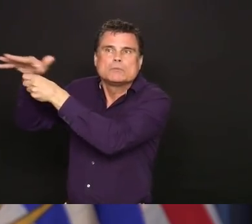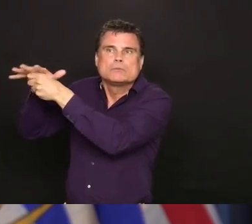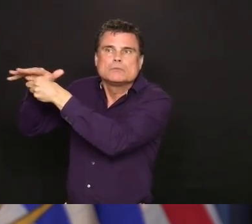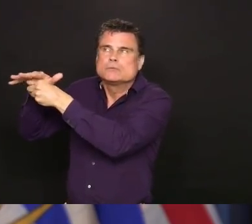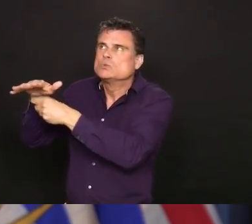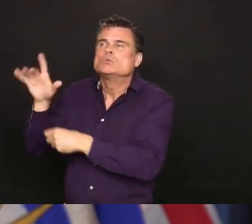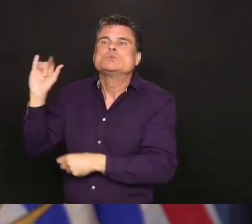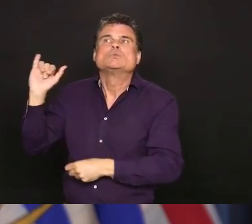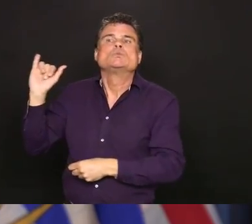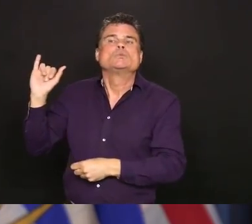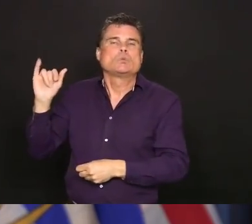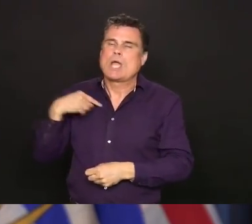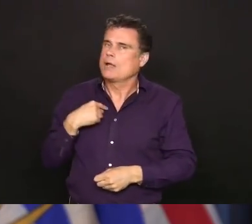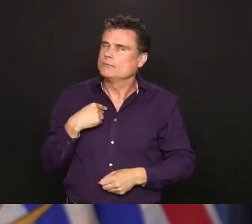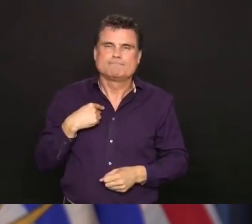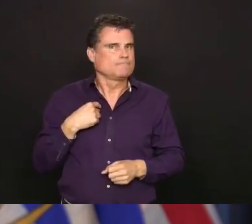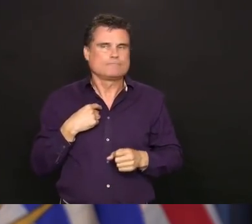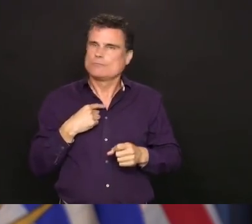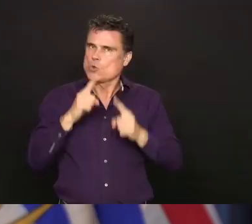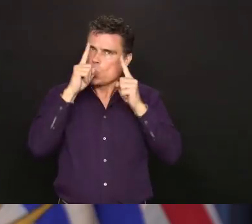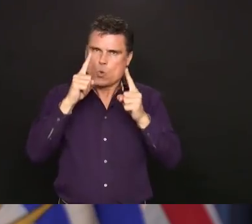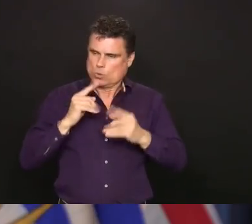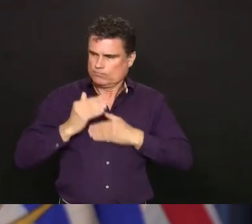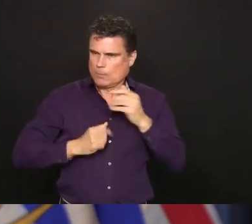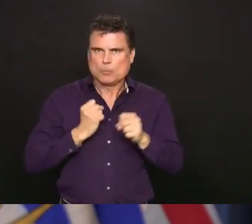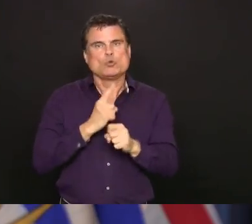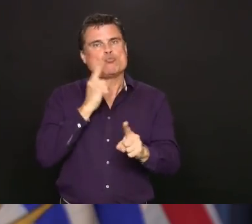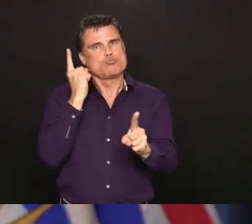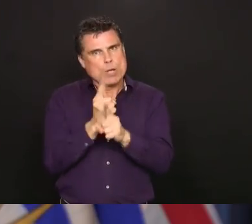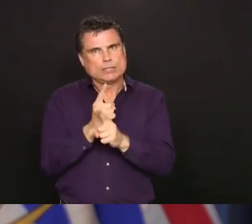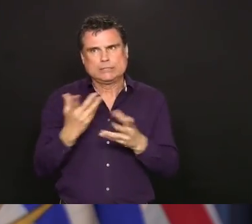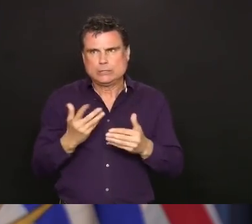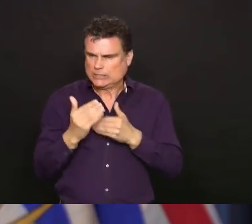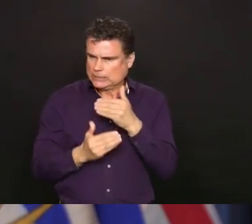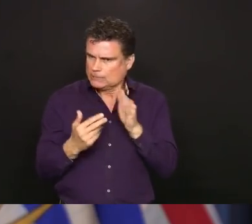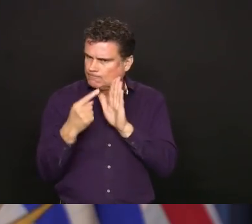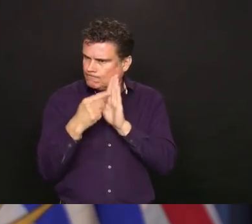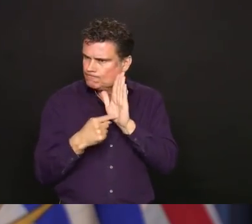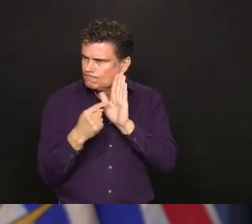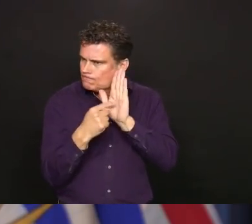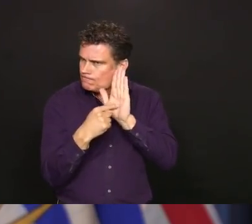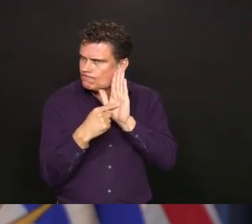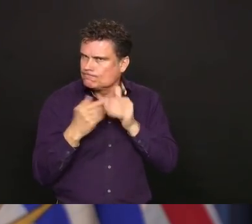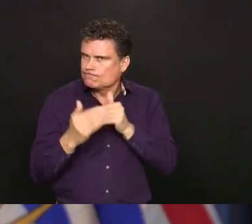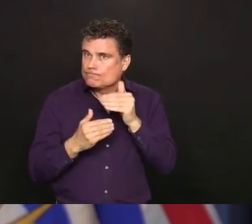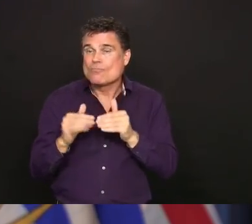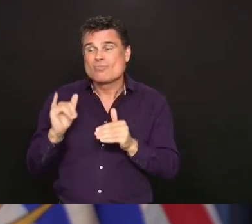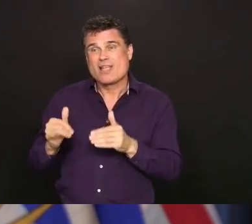This goes back to this is a federally run plant, so the Canadian Food Inspection Agency is